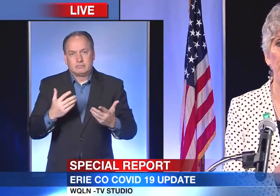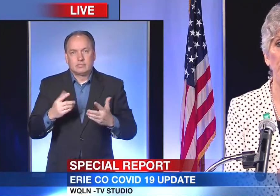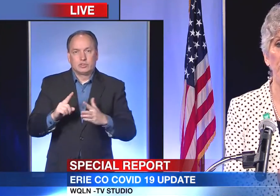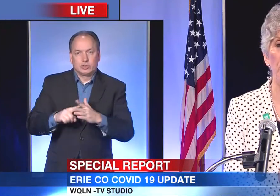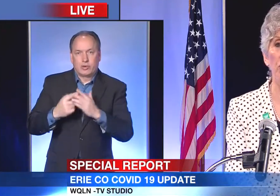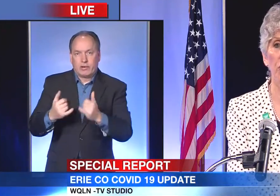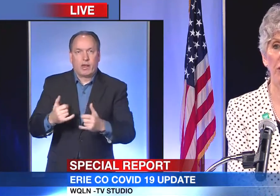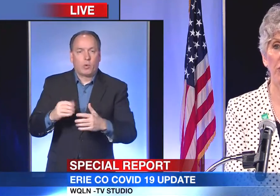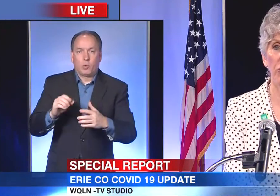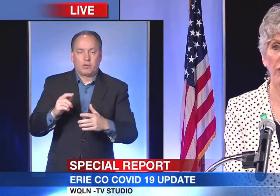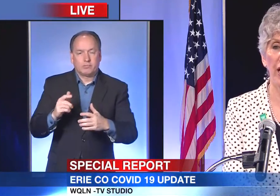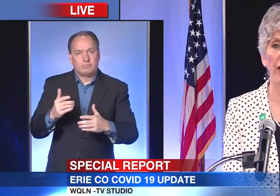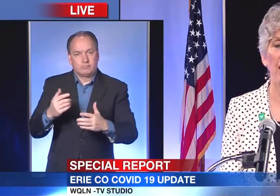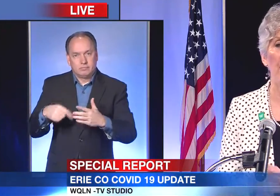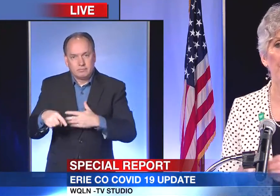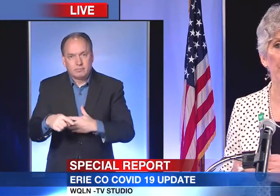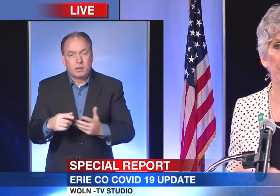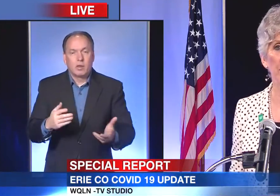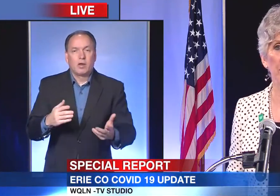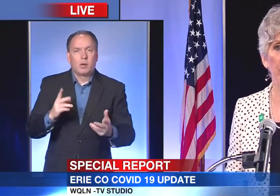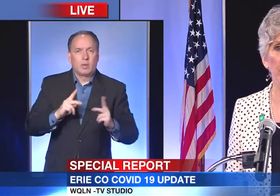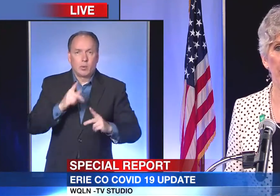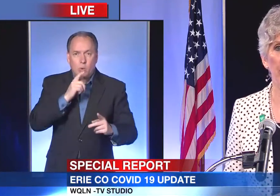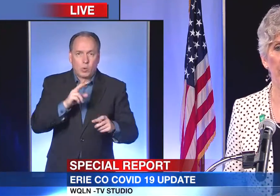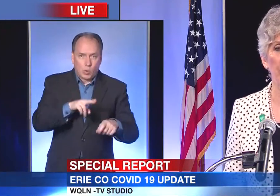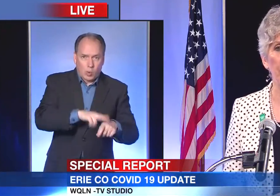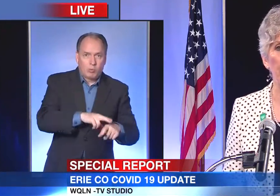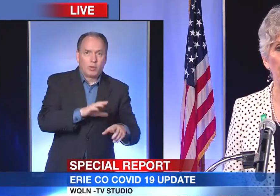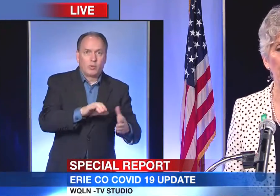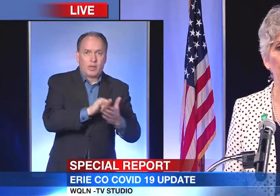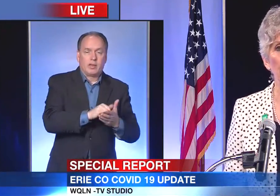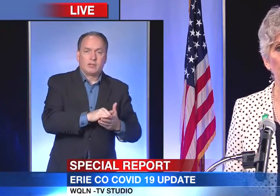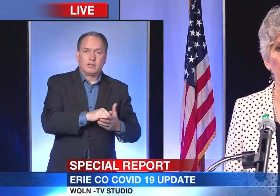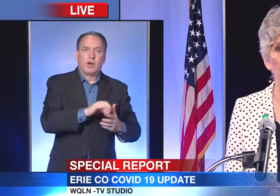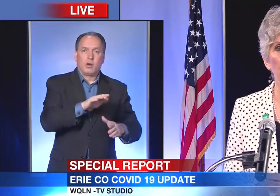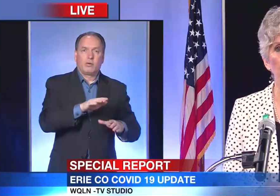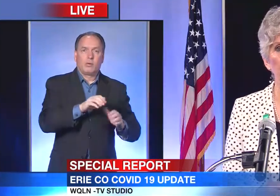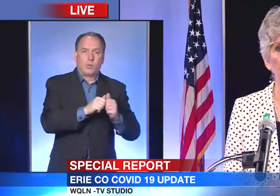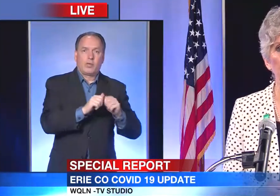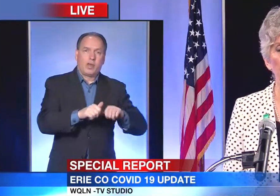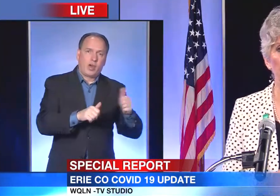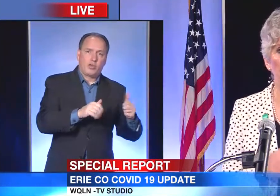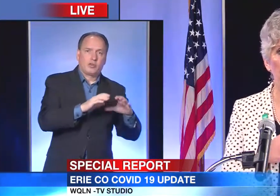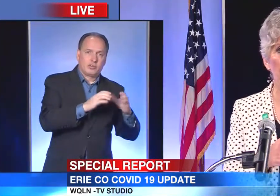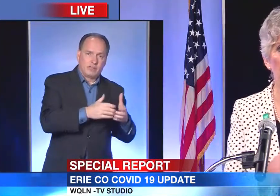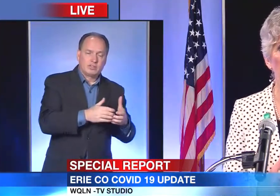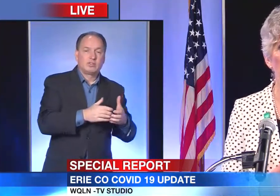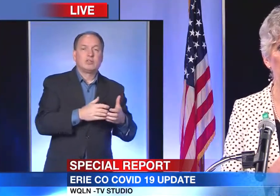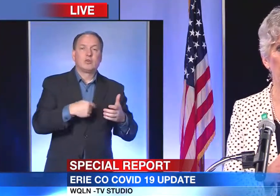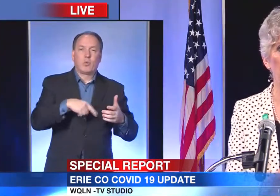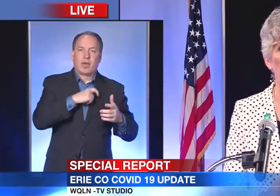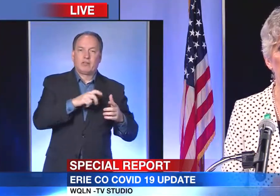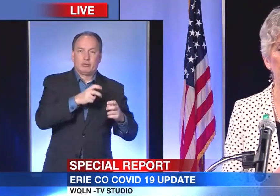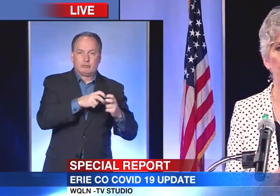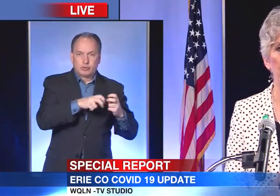THOSE YET. MAYBE WE'RE BEGINNING TO HERE IN THE LAST COUPLE DAYS. THE PEOPLE WHO WOULD NORMALLY GO DO THAT WOULD BE THE PEOPLE ON THIS OTHER DIVISION, THIS